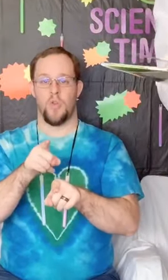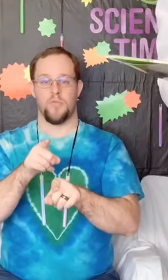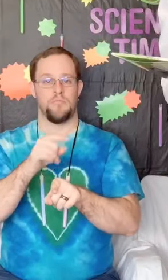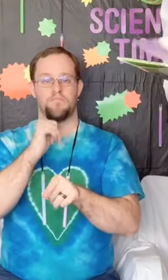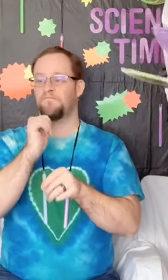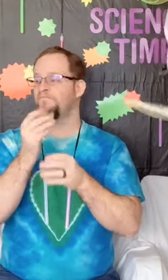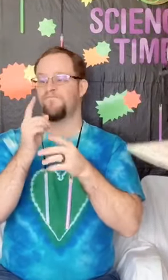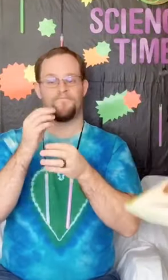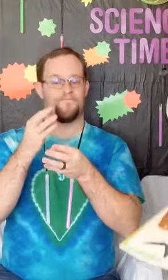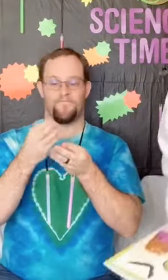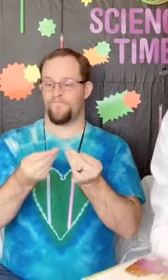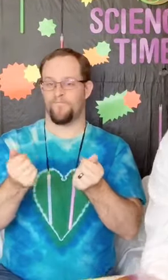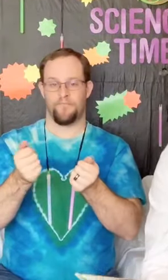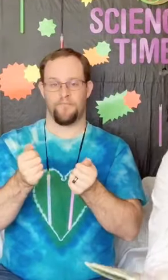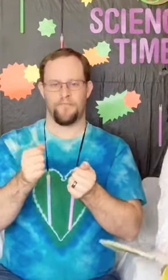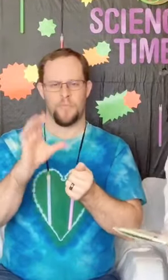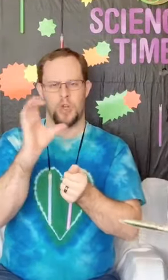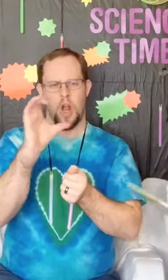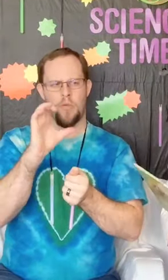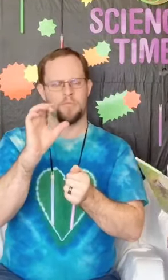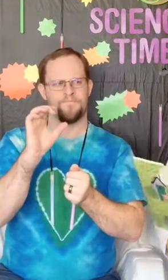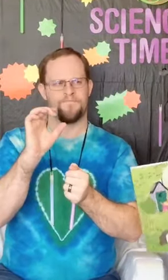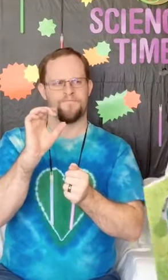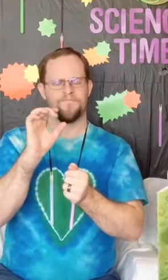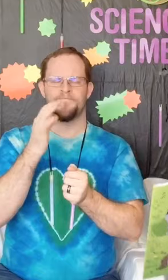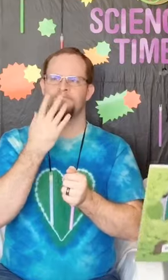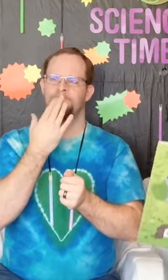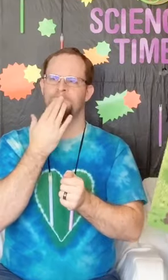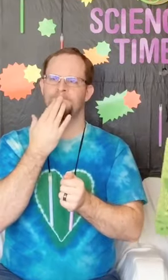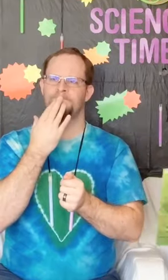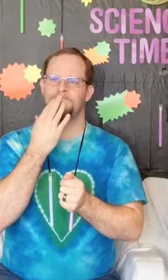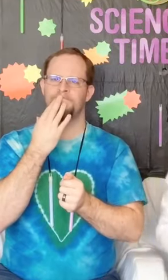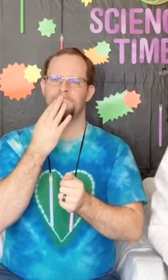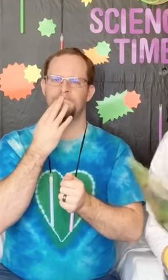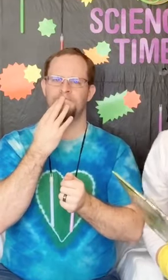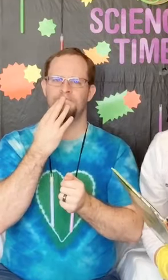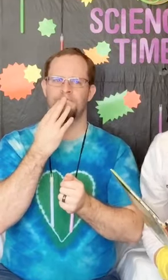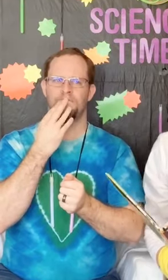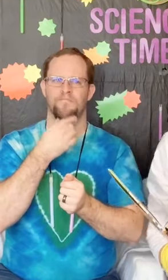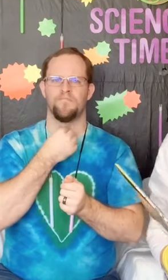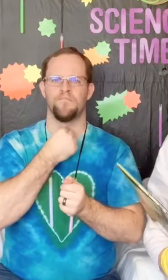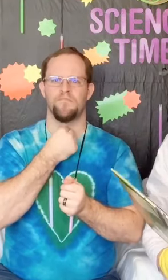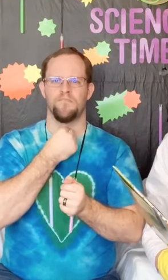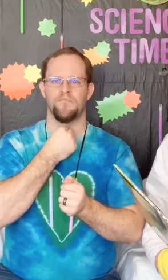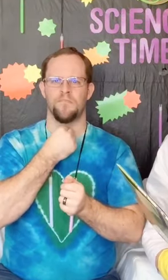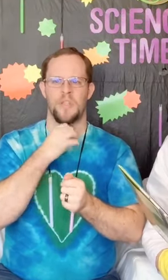was stumped. The infection was spreading fast.